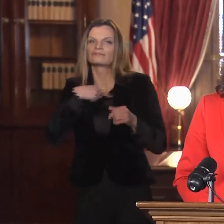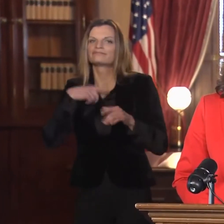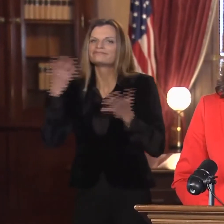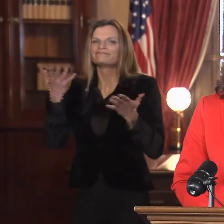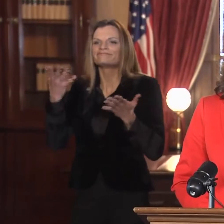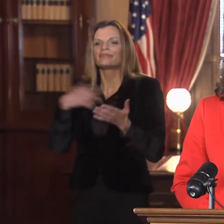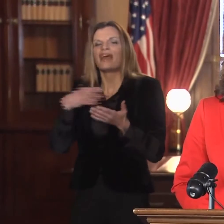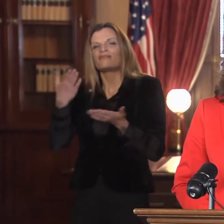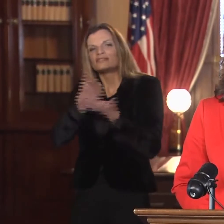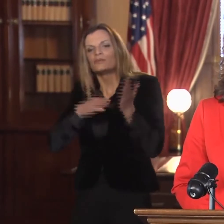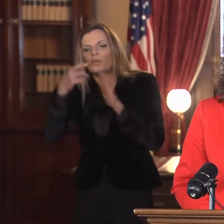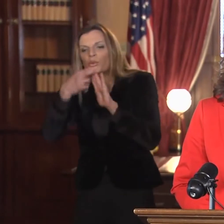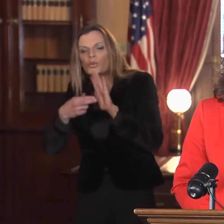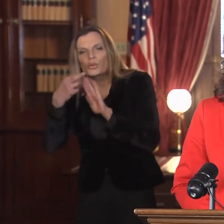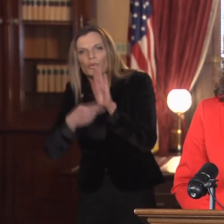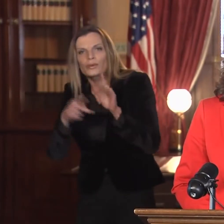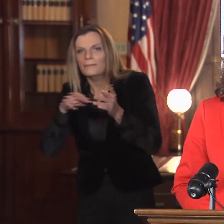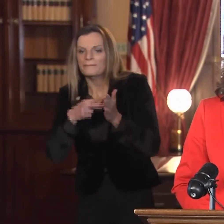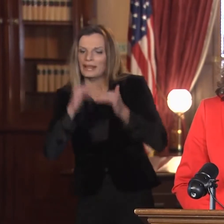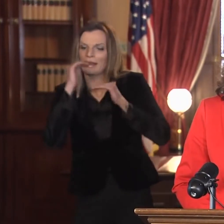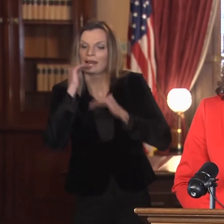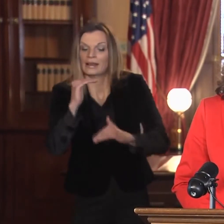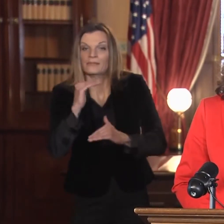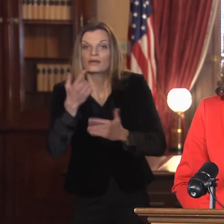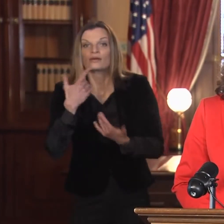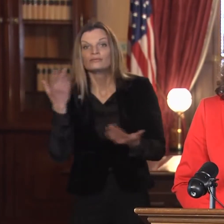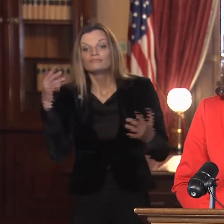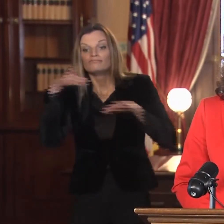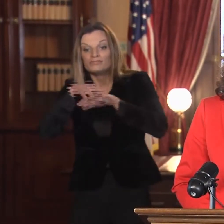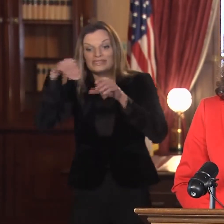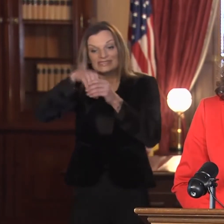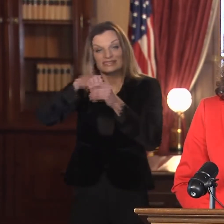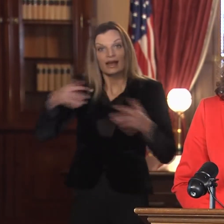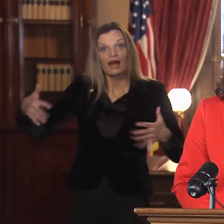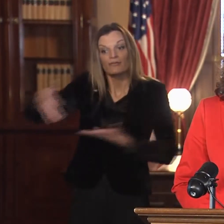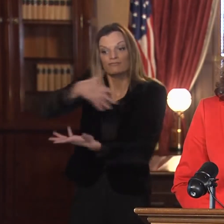HEALTH AND HUMAN SERVICES ANNOUNCED AN EXTENSION OF THE